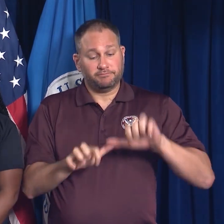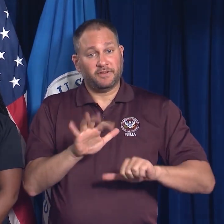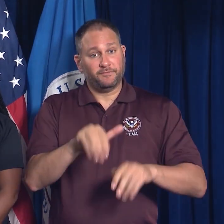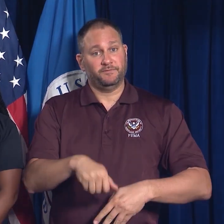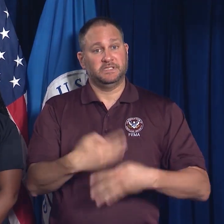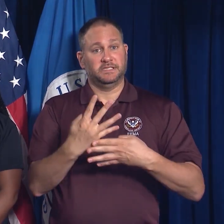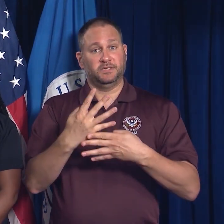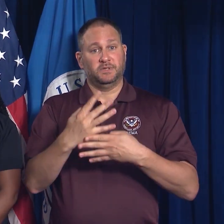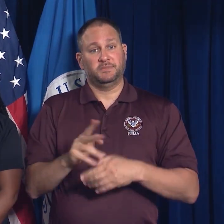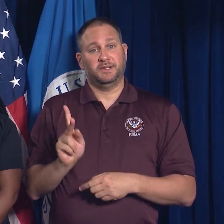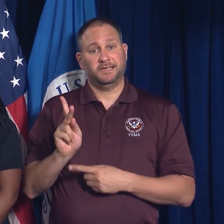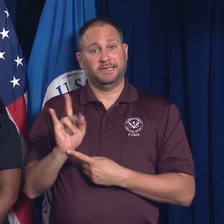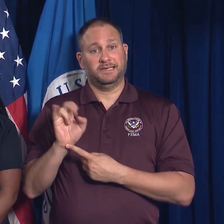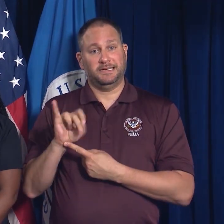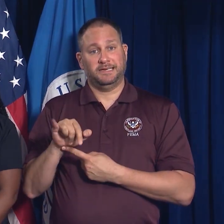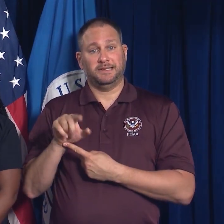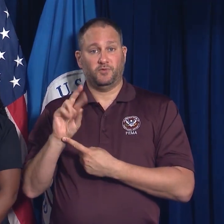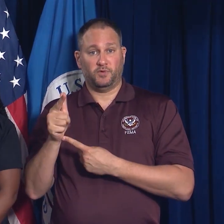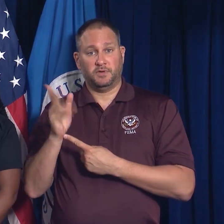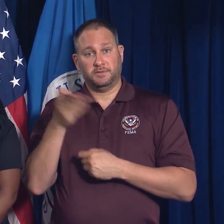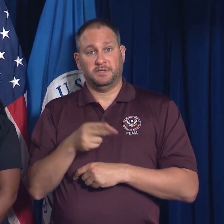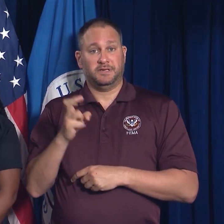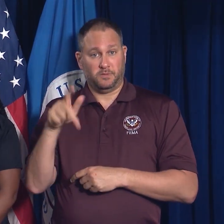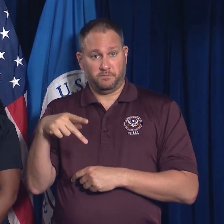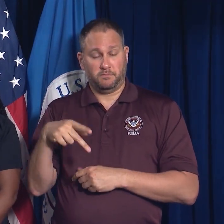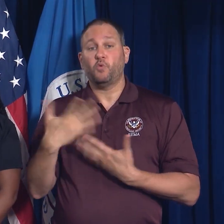visit their website at kidney.org/help,